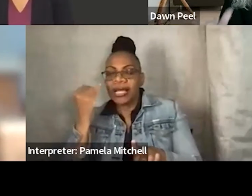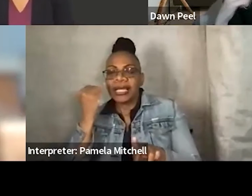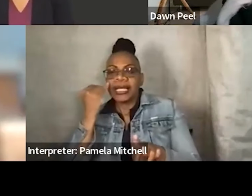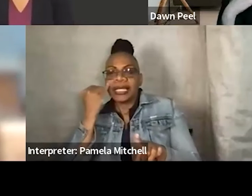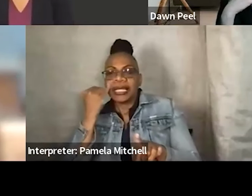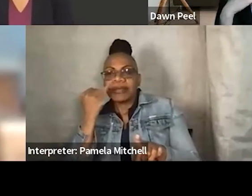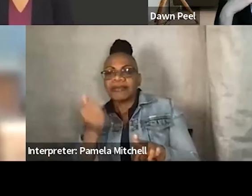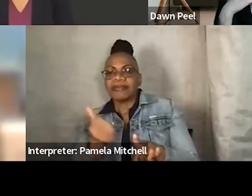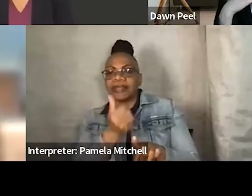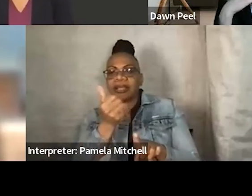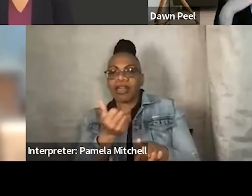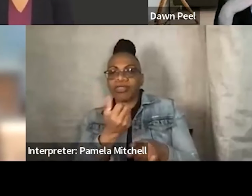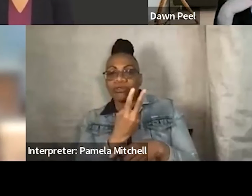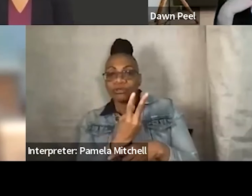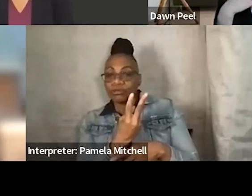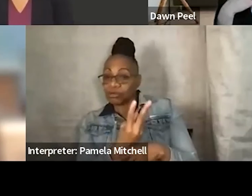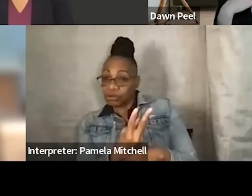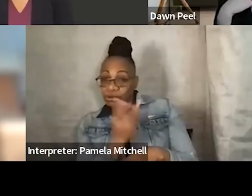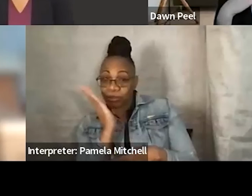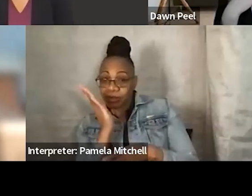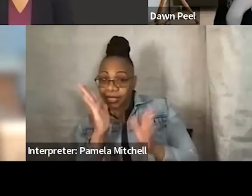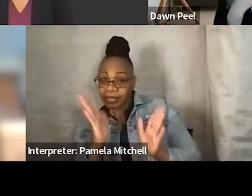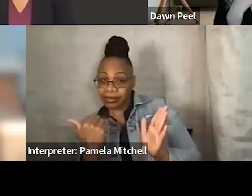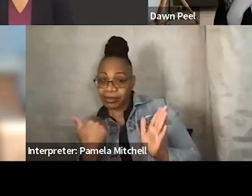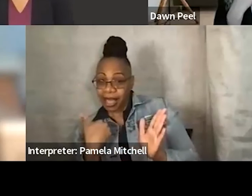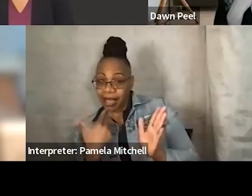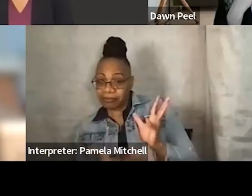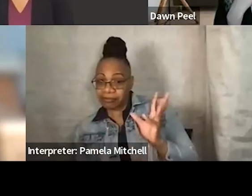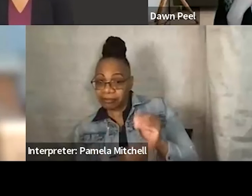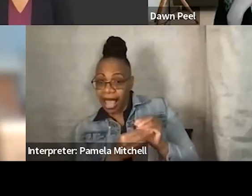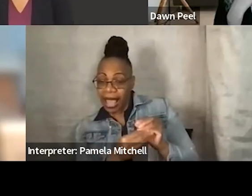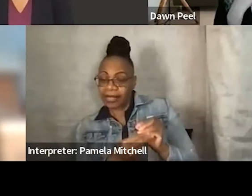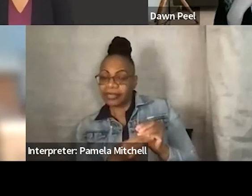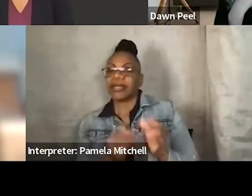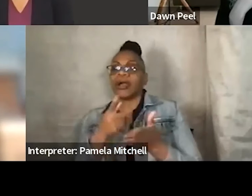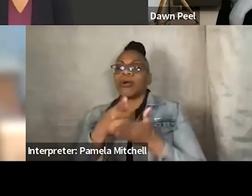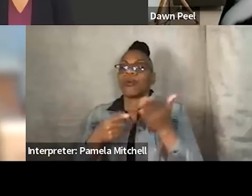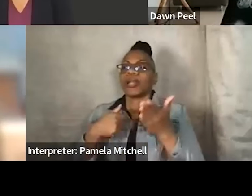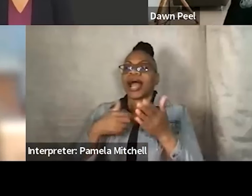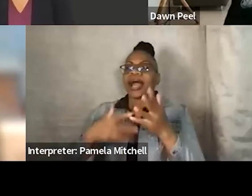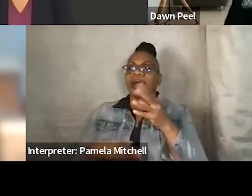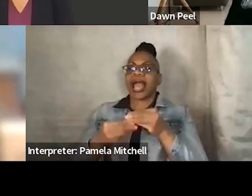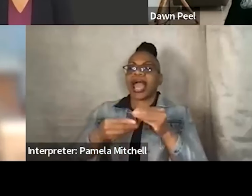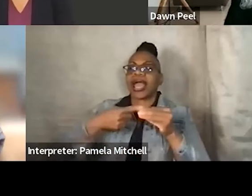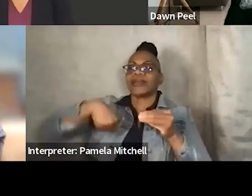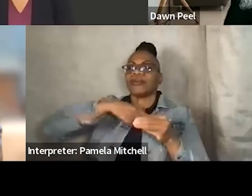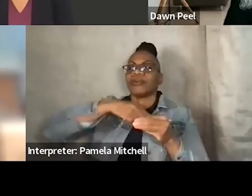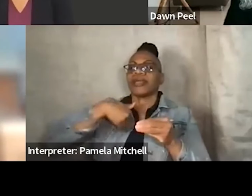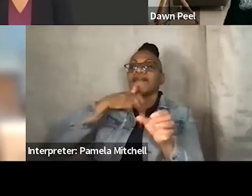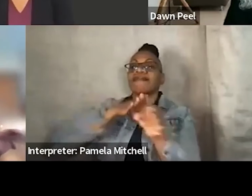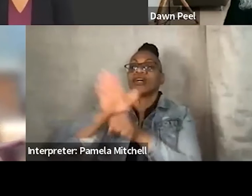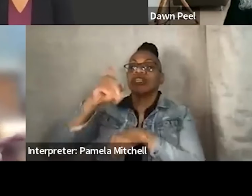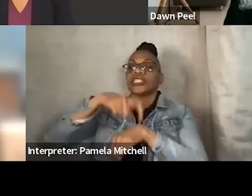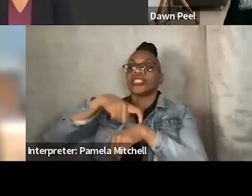Yeah, the only thing that I would add is that we have full-time staff that fill our 7a to 3p